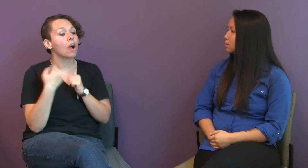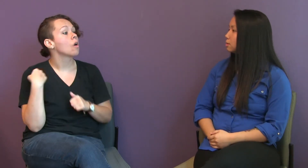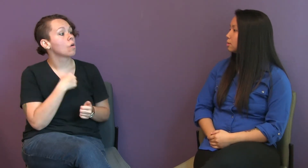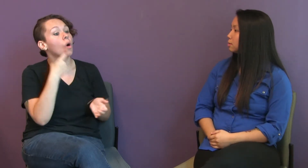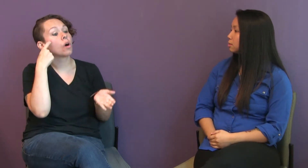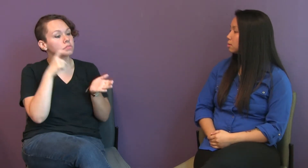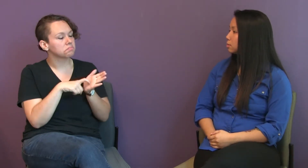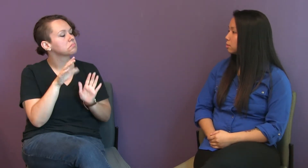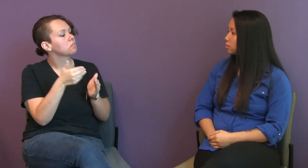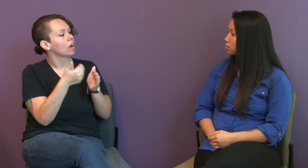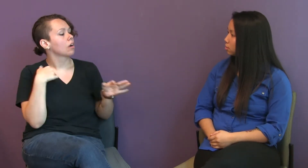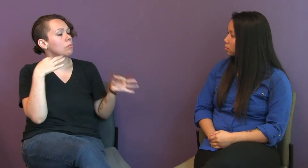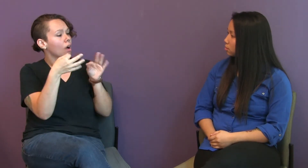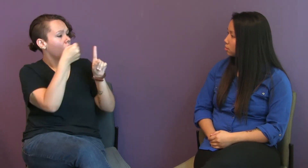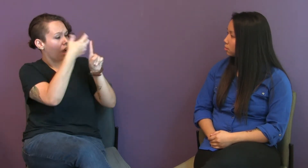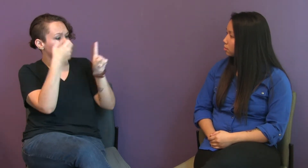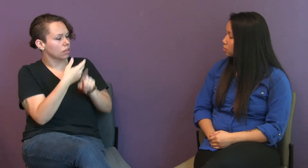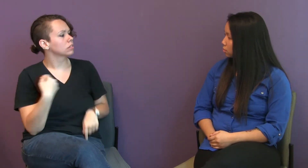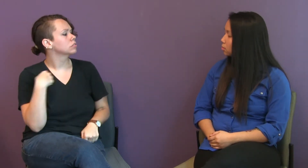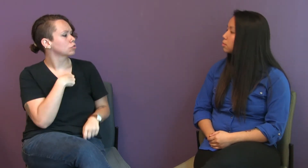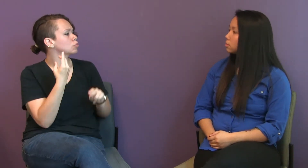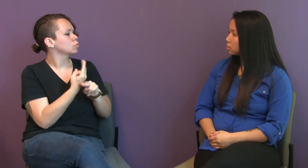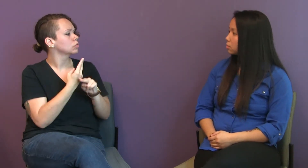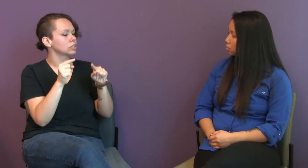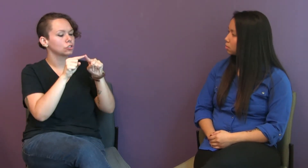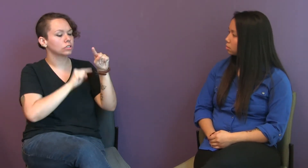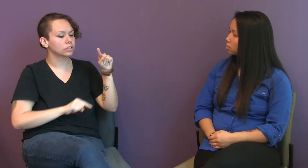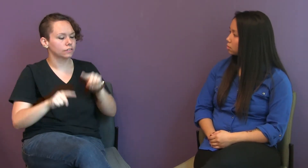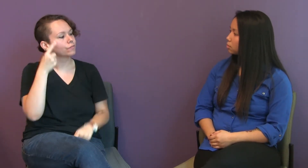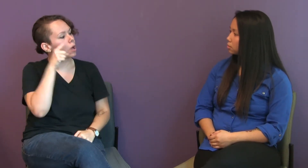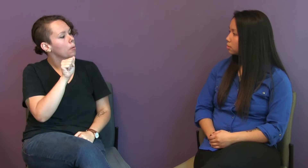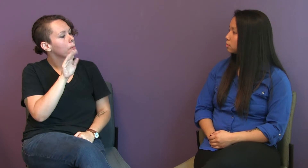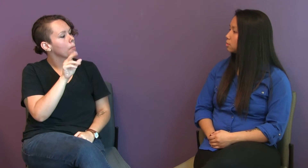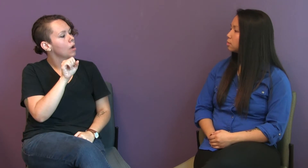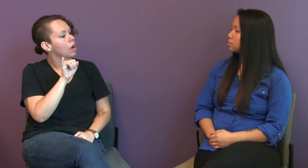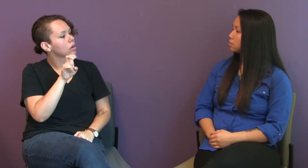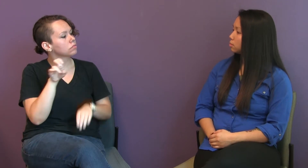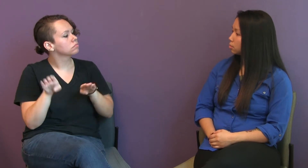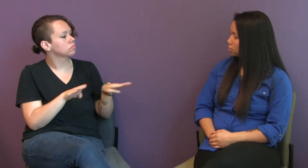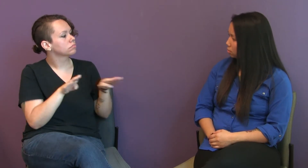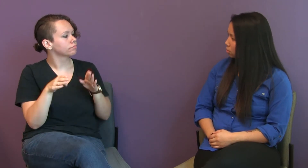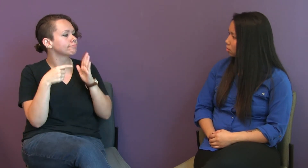Before I explain how we recognize behaviors, we use the Power and Control Wheel in LGBTQIA relationships.